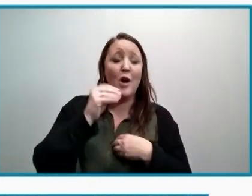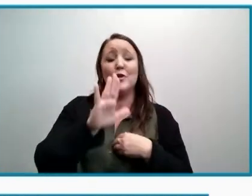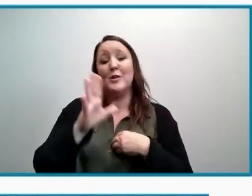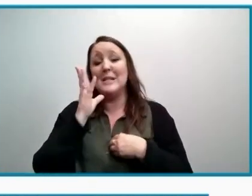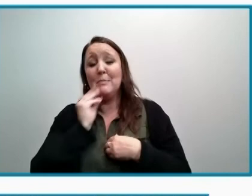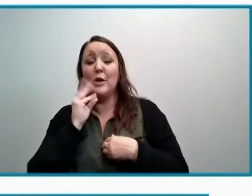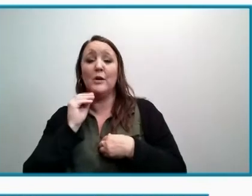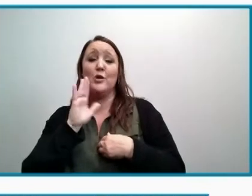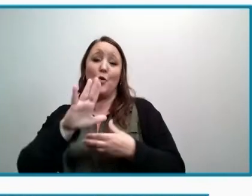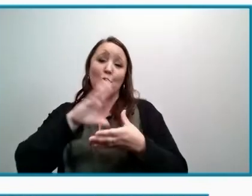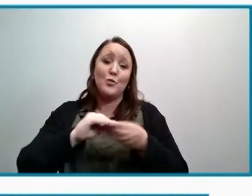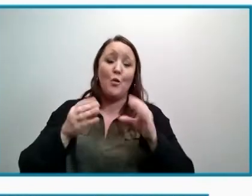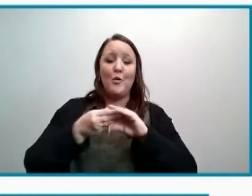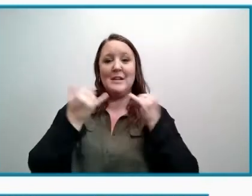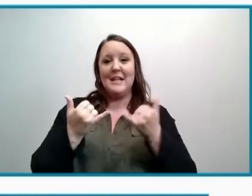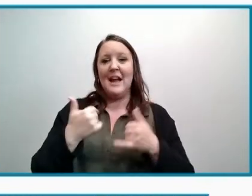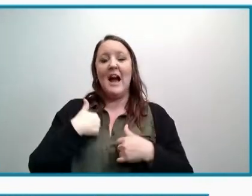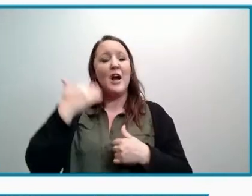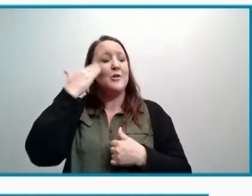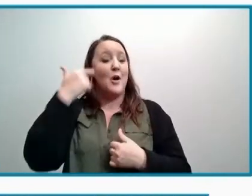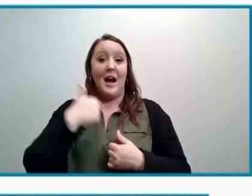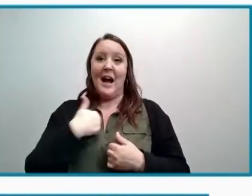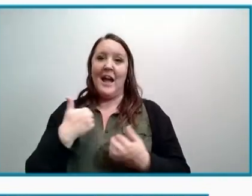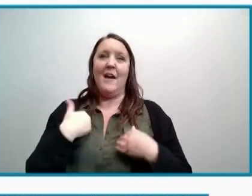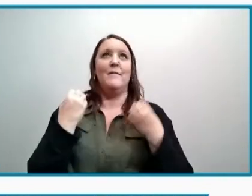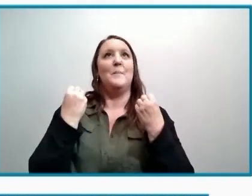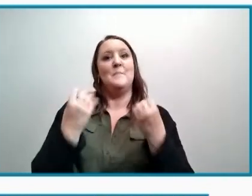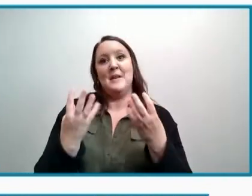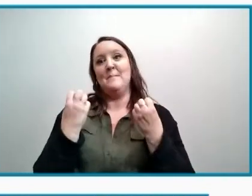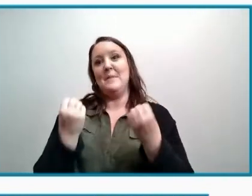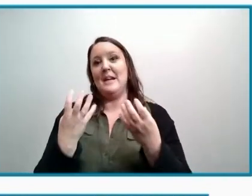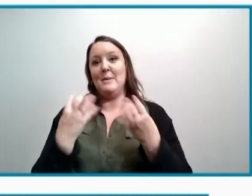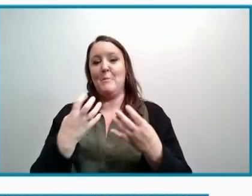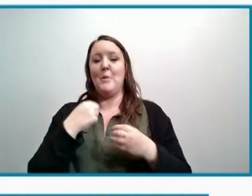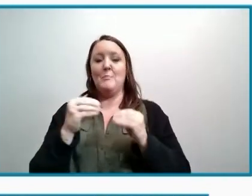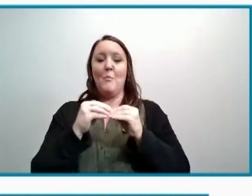I know I have lots more that I wish we could cover and I